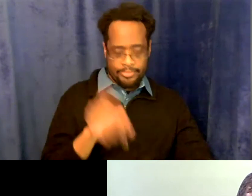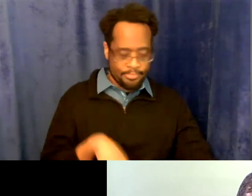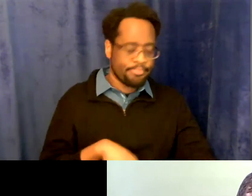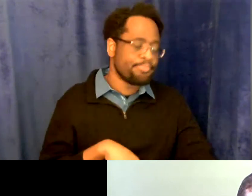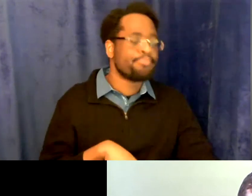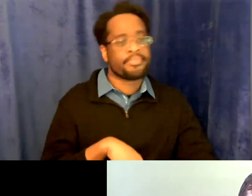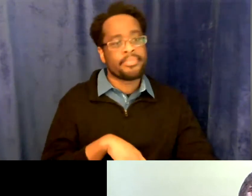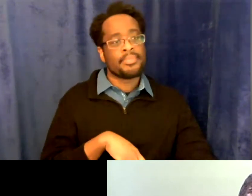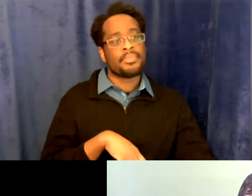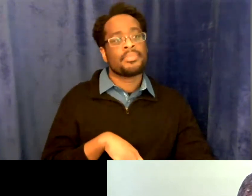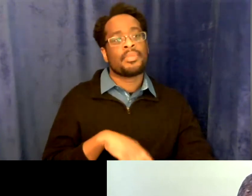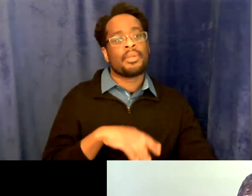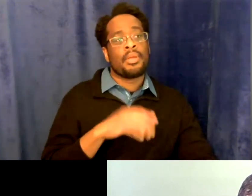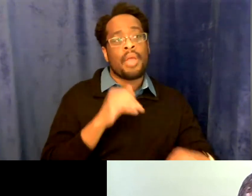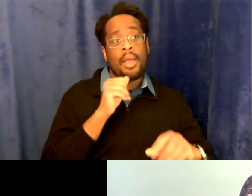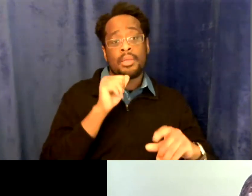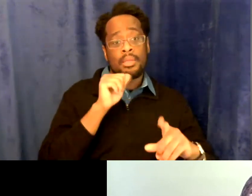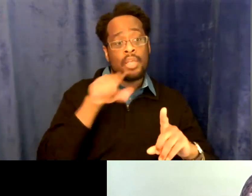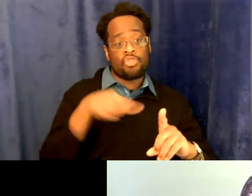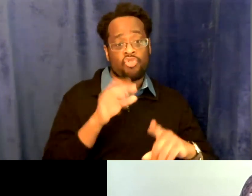apartheid that they've experienced in their region